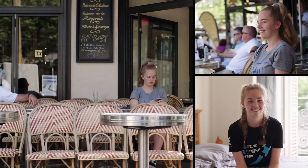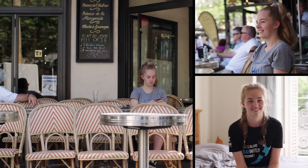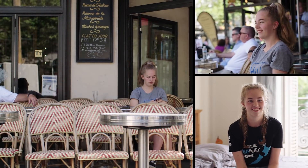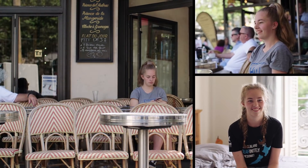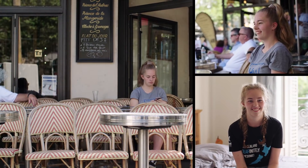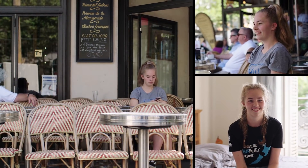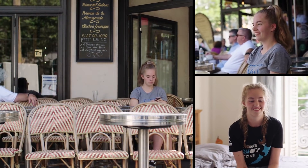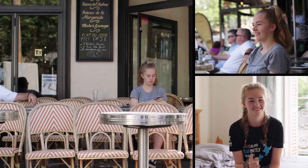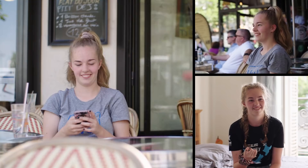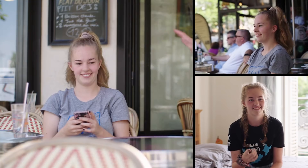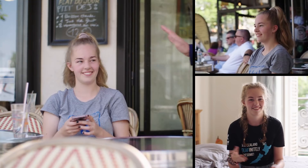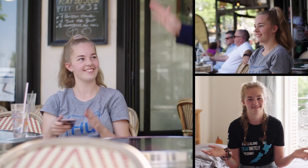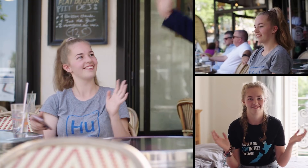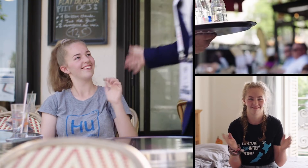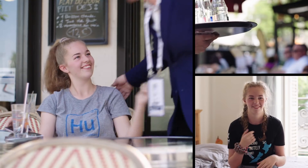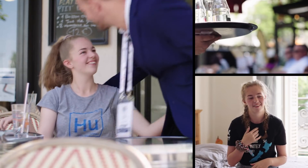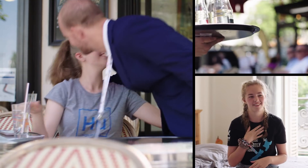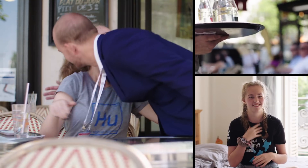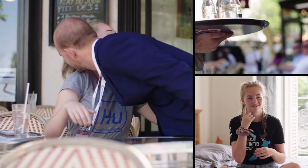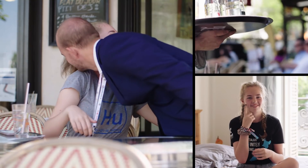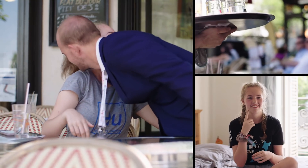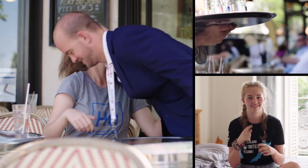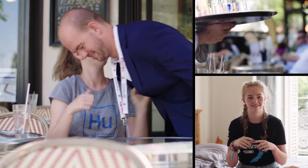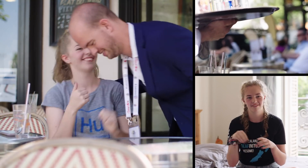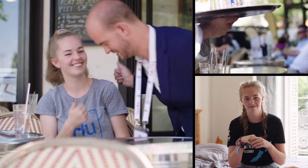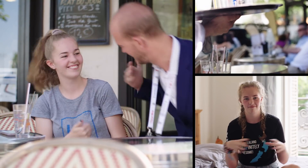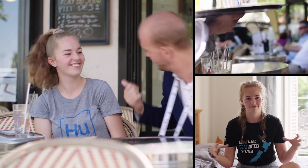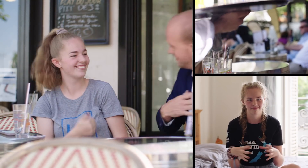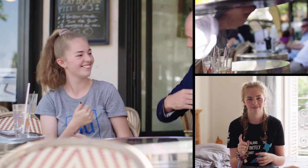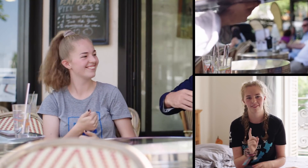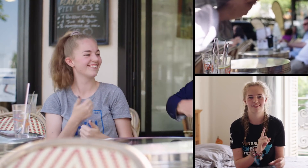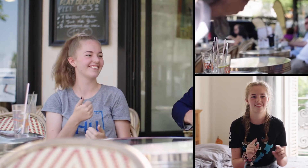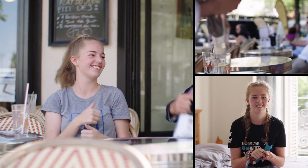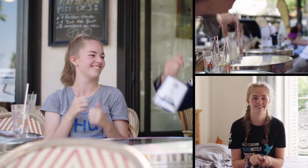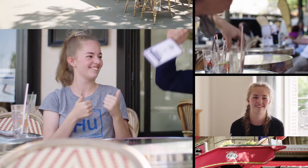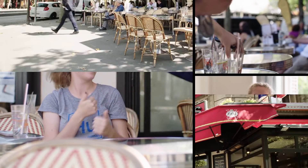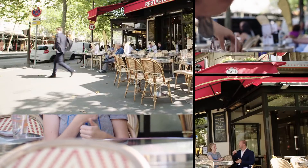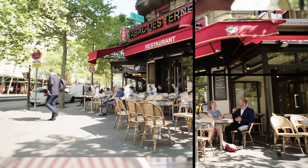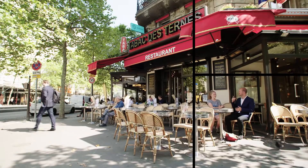But, yeah. I'd really like to follow him around and kind of see what he does.